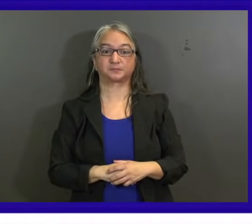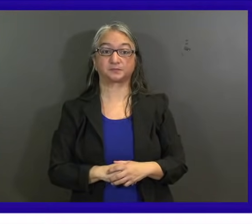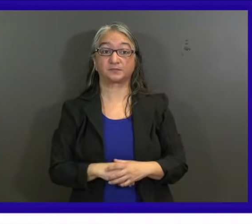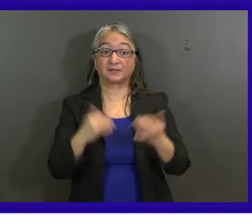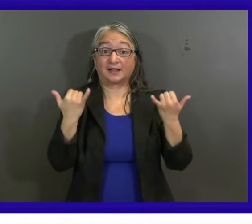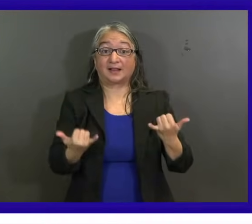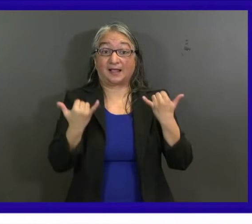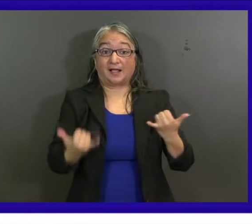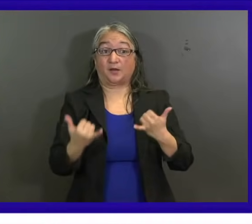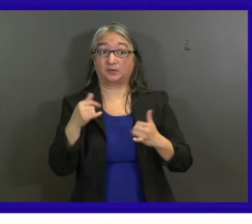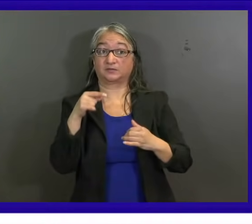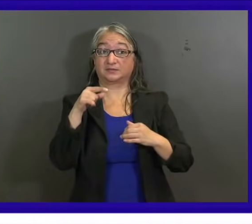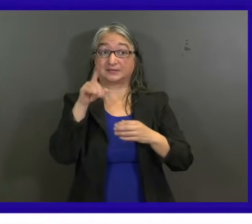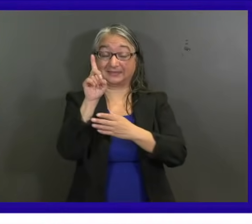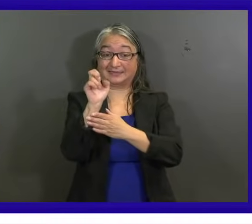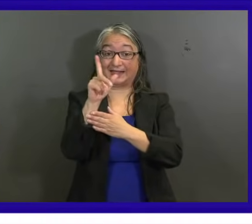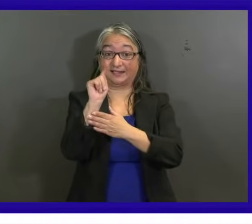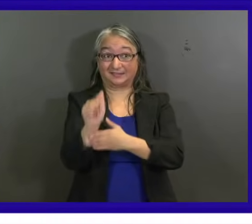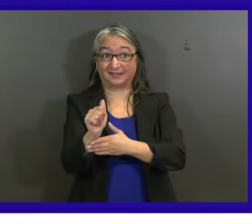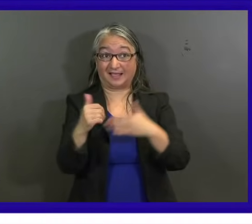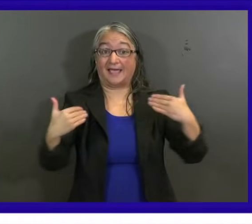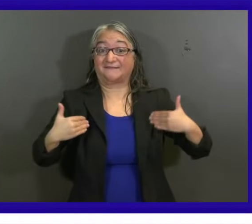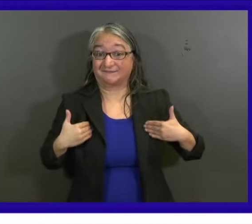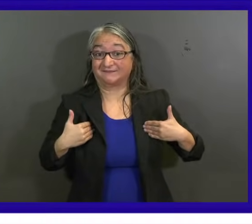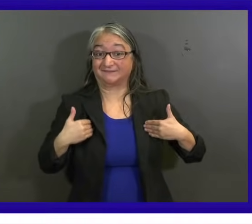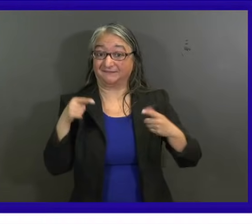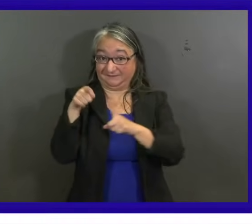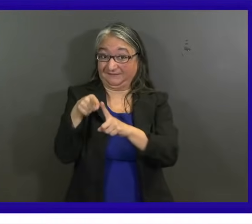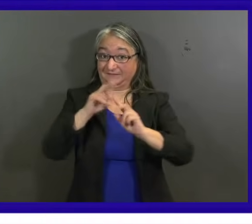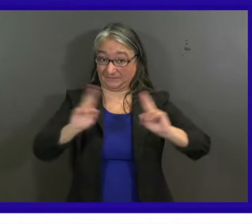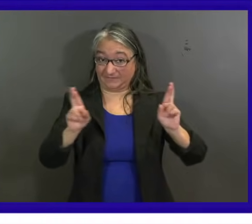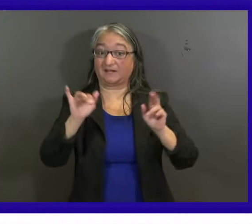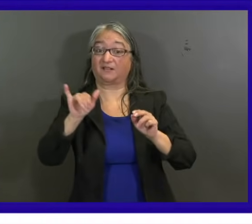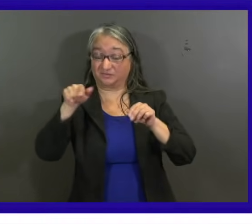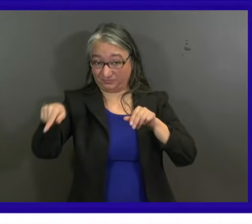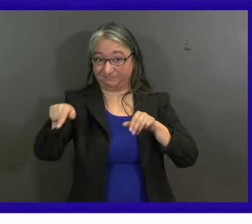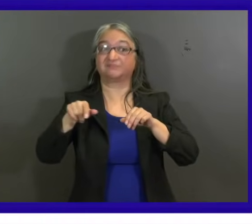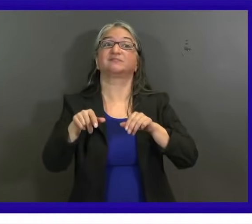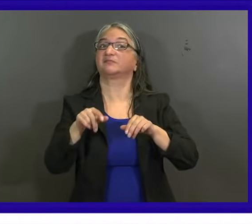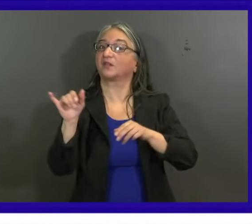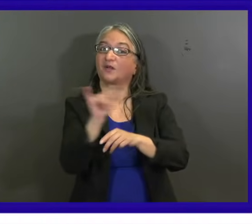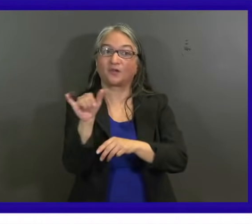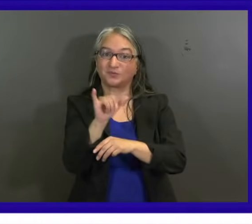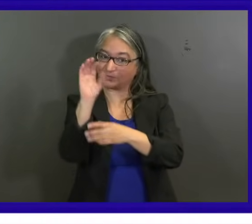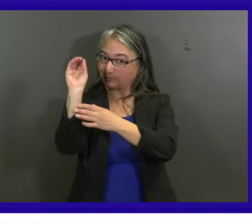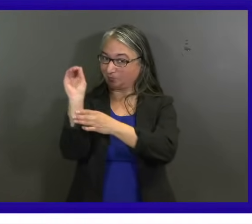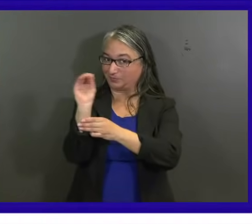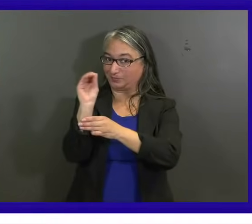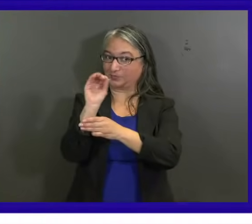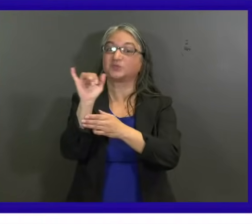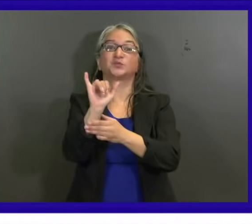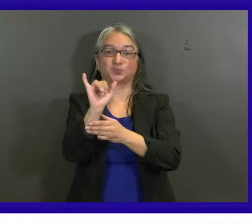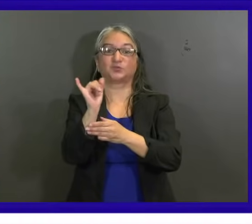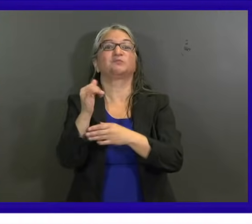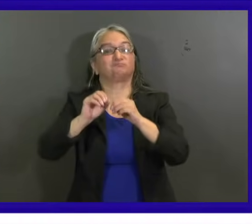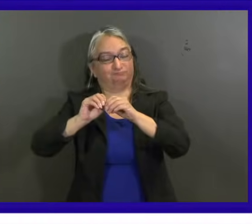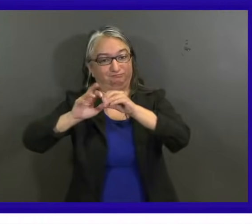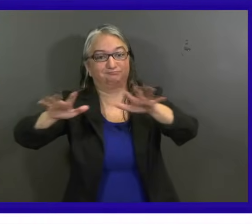but that that exponential growth cannot be missed on those on those charts again looking at other